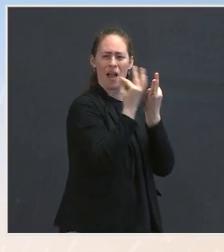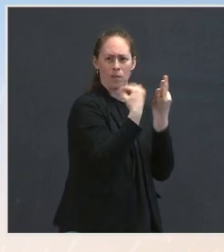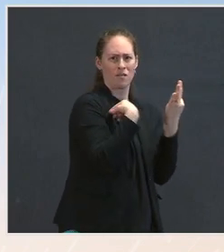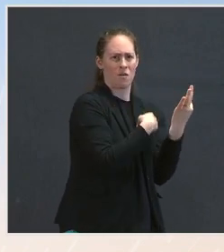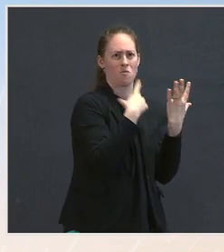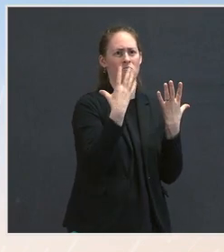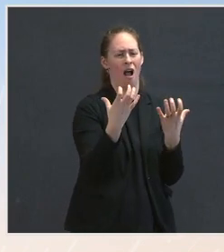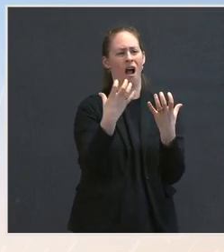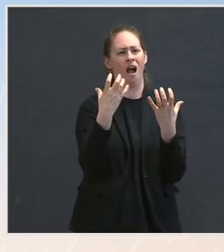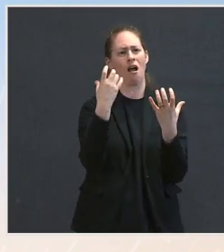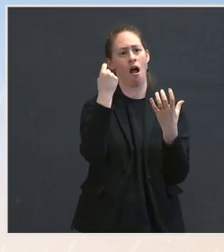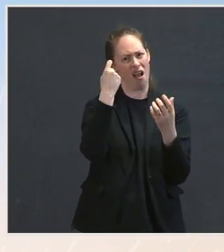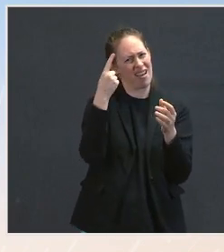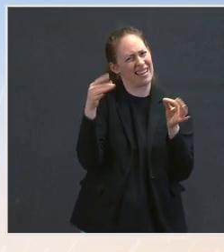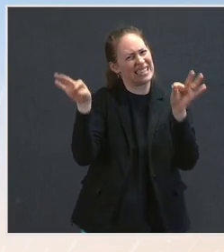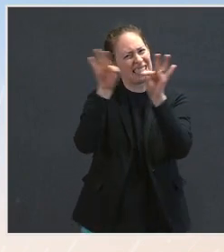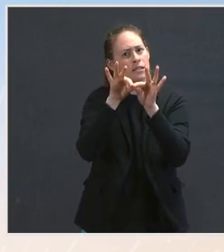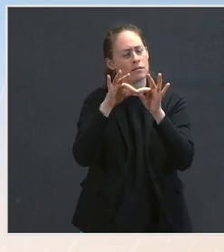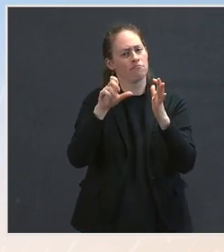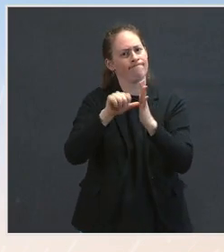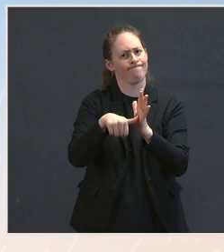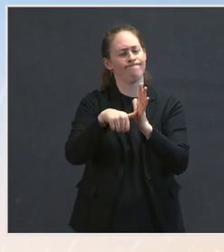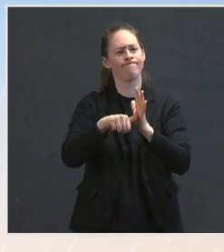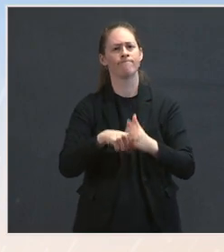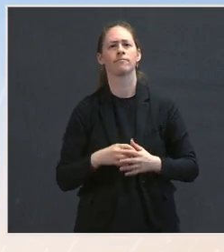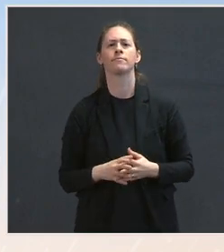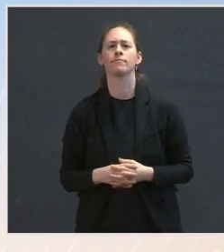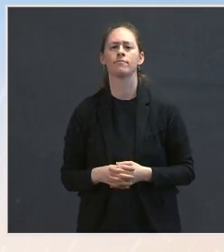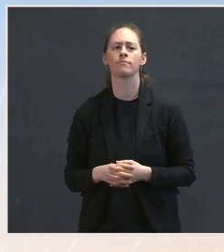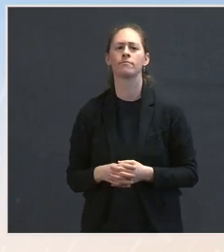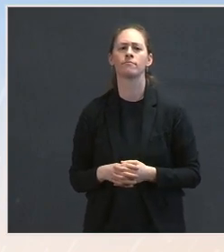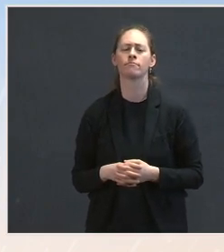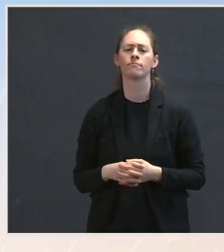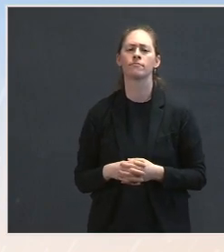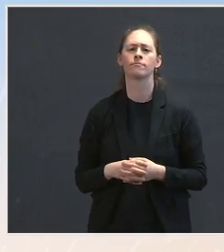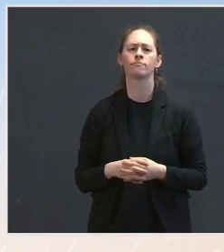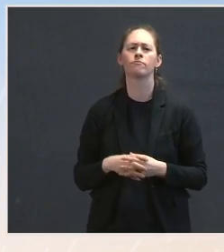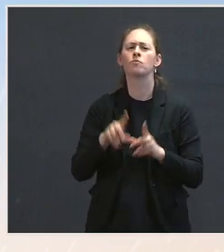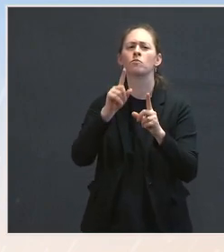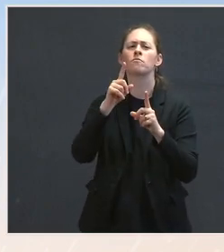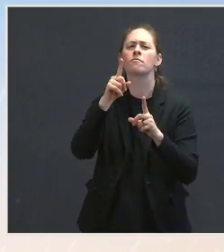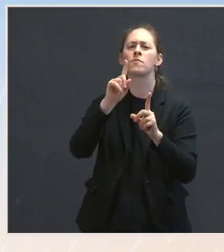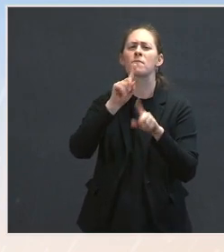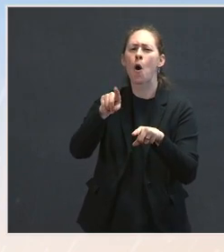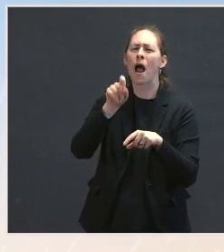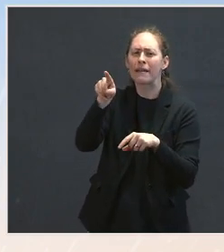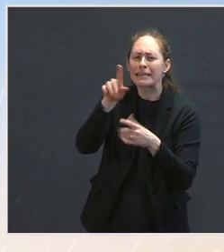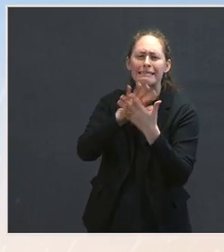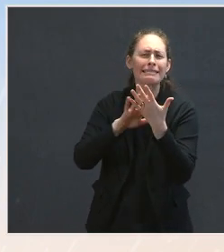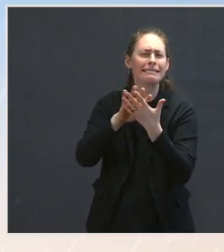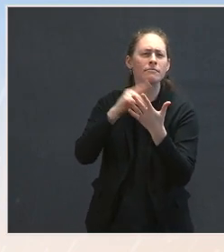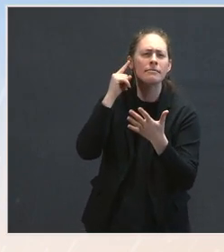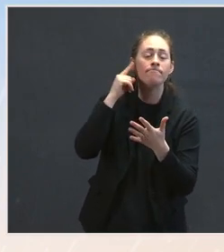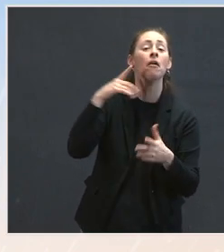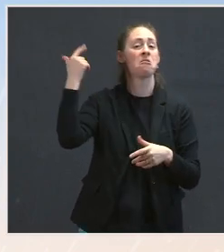to Alexandra Ocasio-Cortez, though, who says she sees these images and "it's not okay," from her perspective? Ms. Psaki: Well, look, we will work, of course,